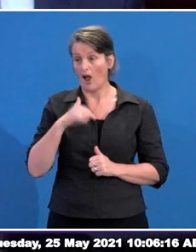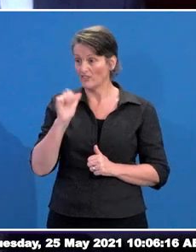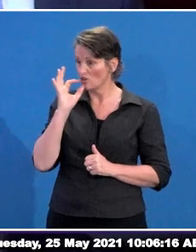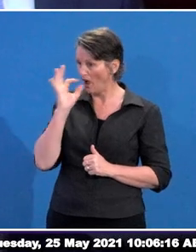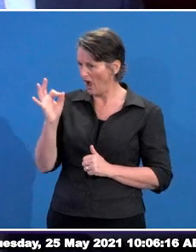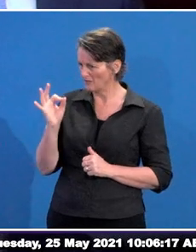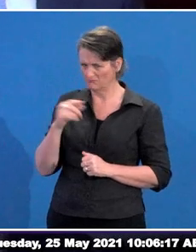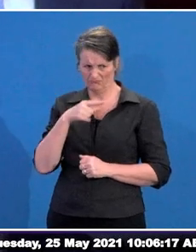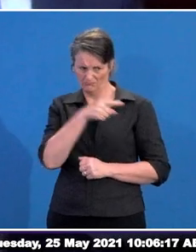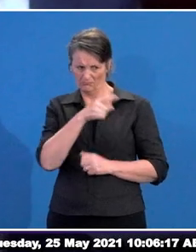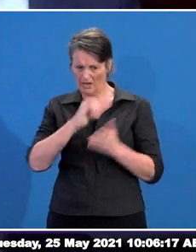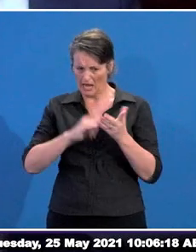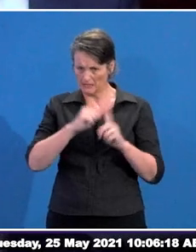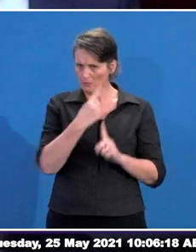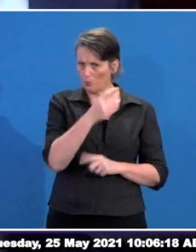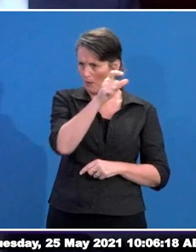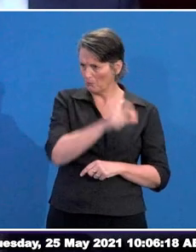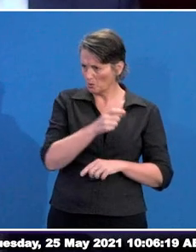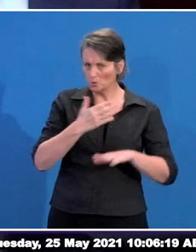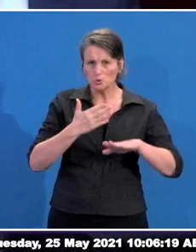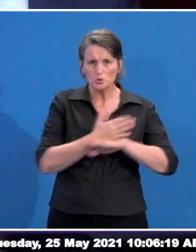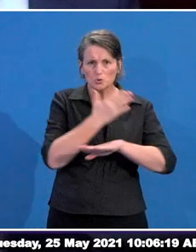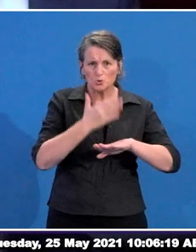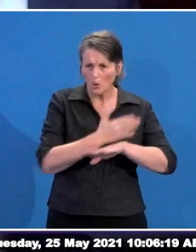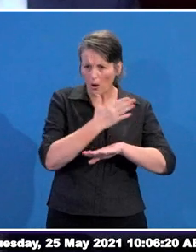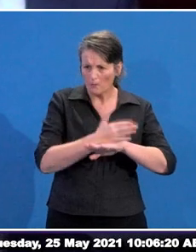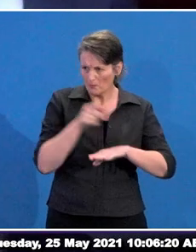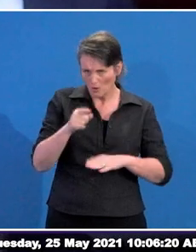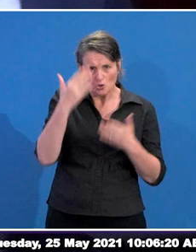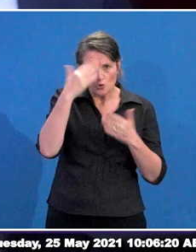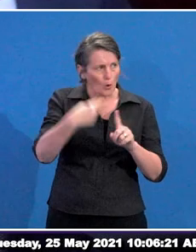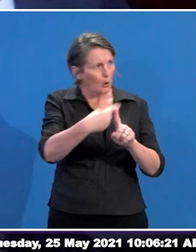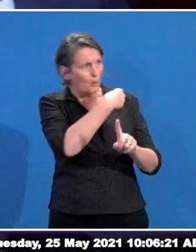has been employed and you guys don't know where he has worked before?